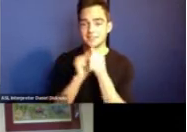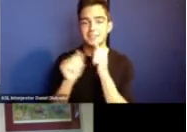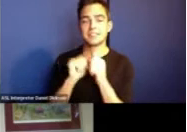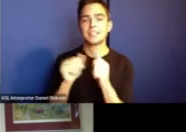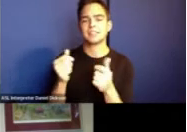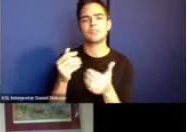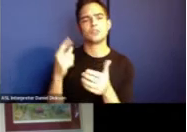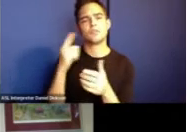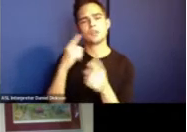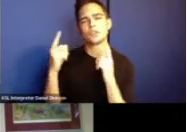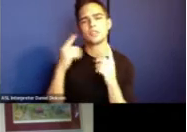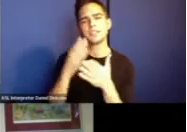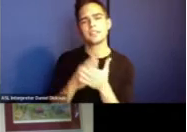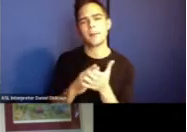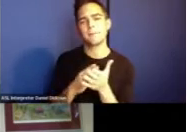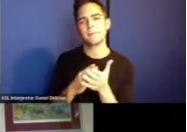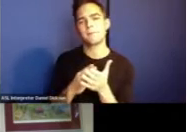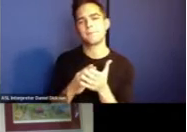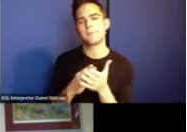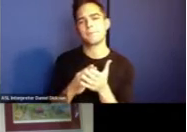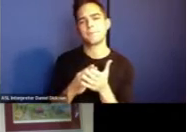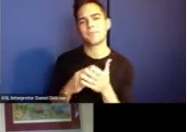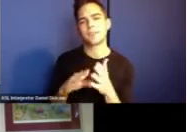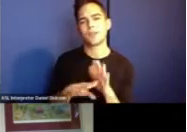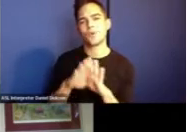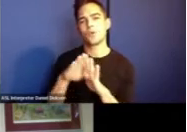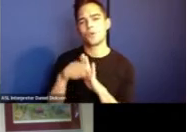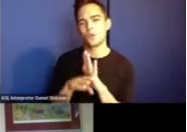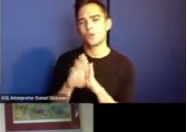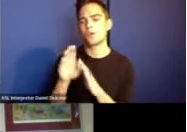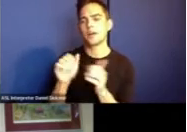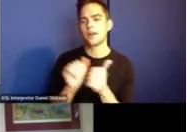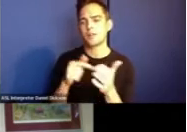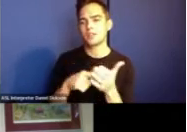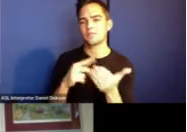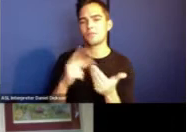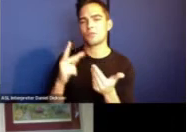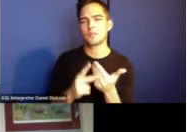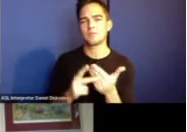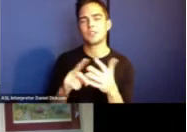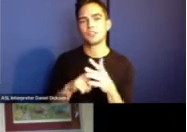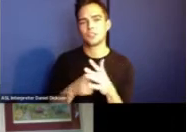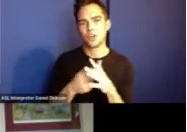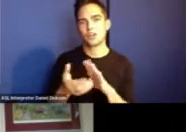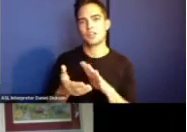the kind of waxing and waning of how this actually went about. I